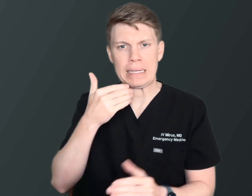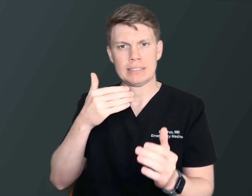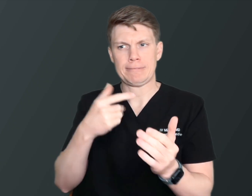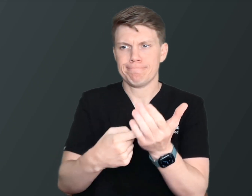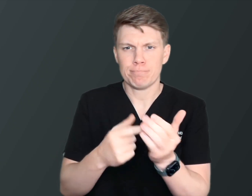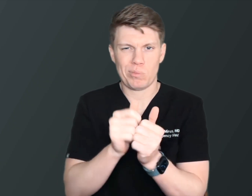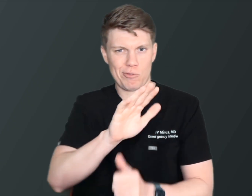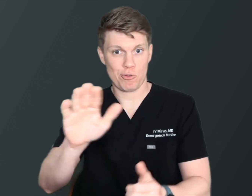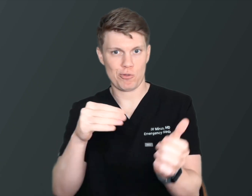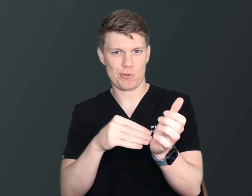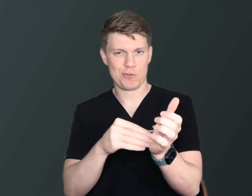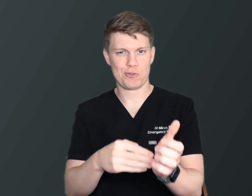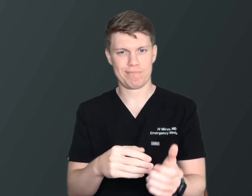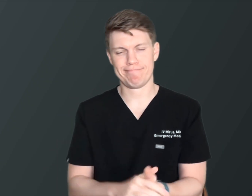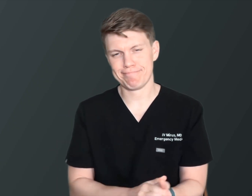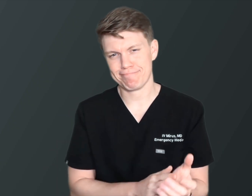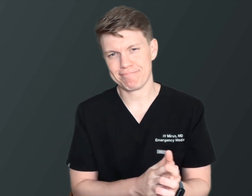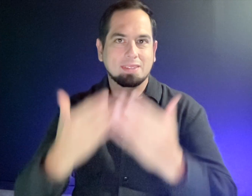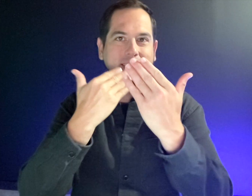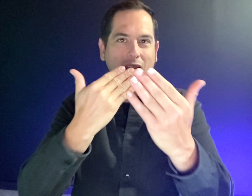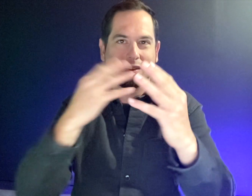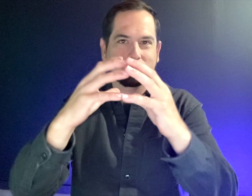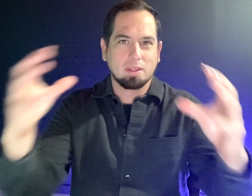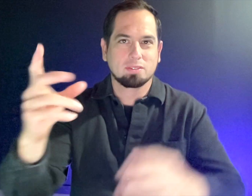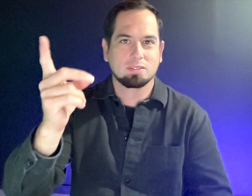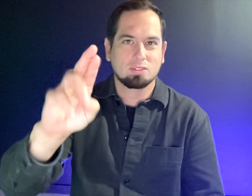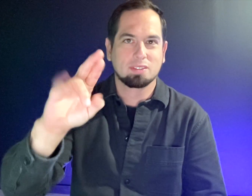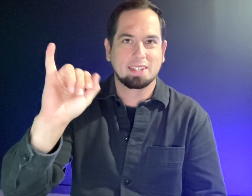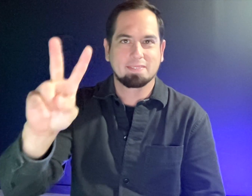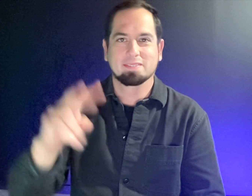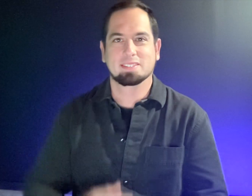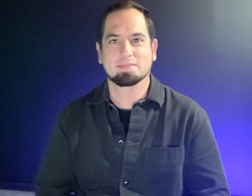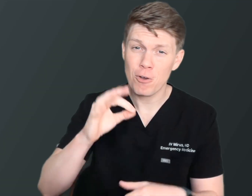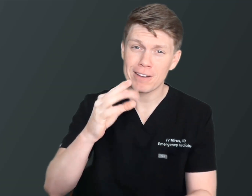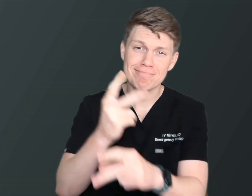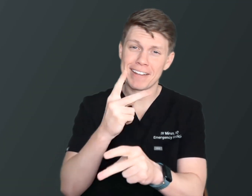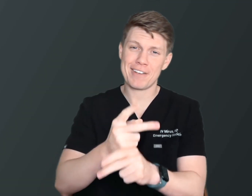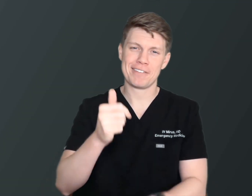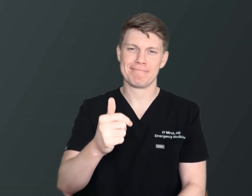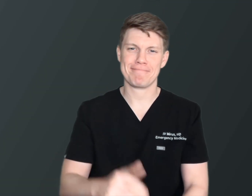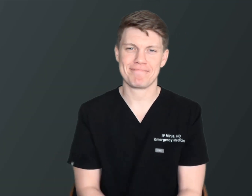It’s better to consult with your doctor. Thank you so much, Dr. IV! Sure, take care!